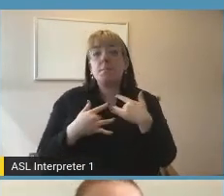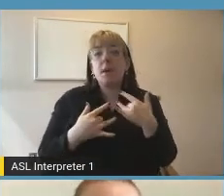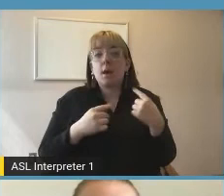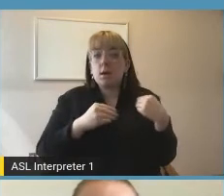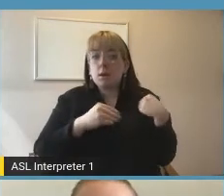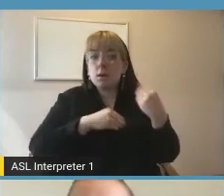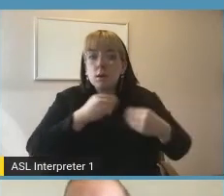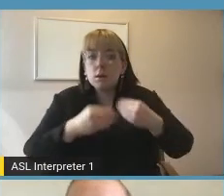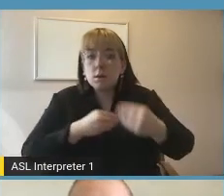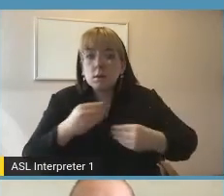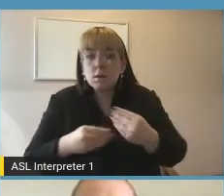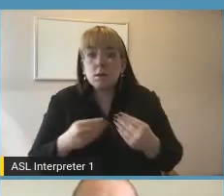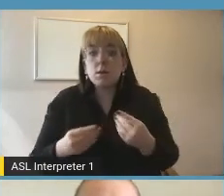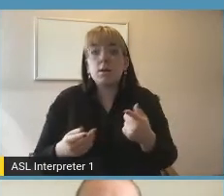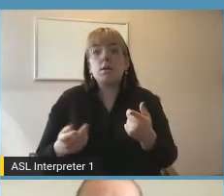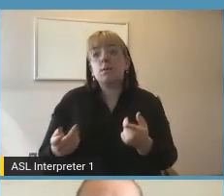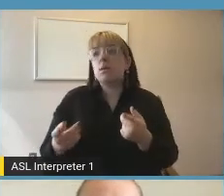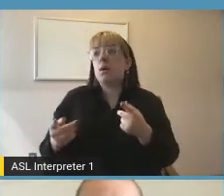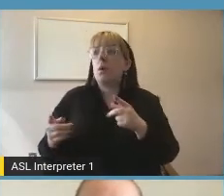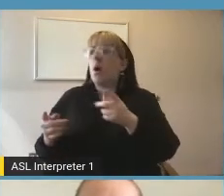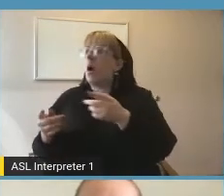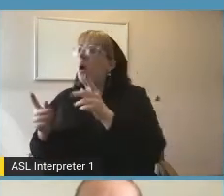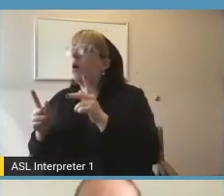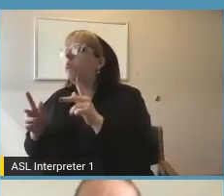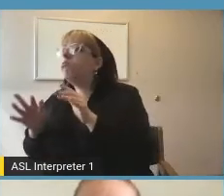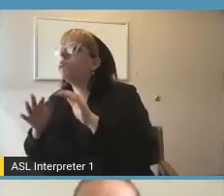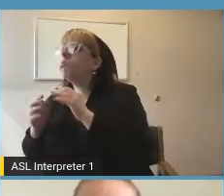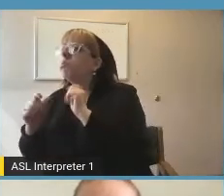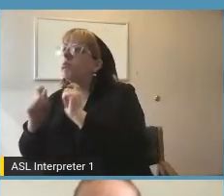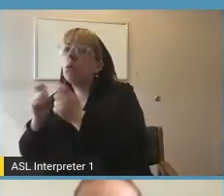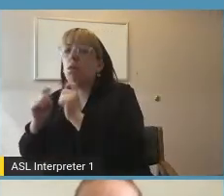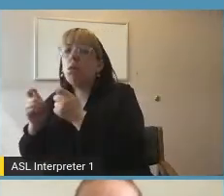executes and brings back to you without your involvement.